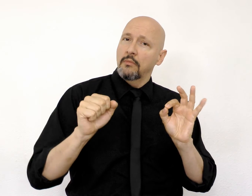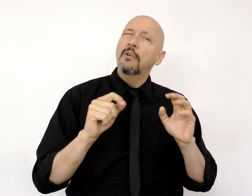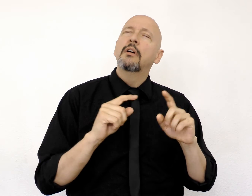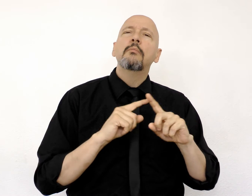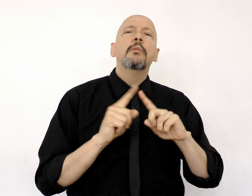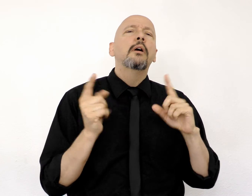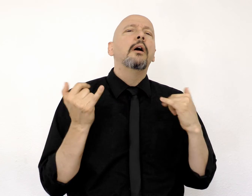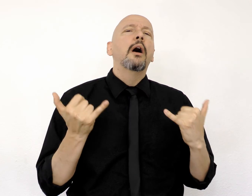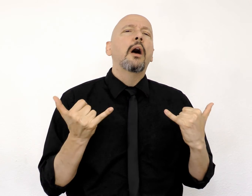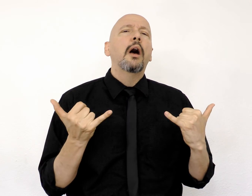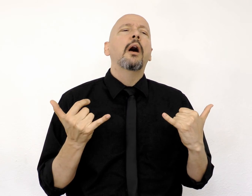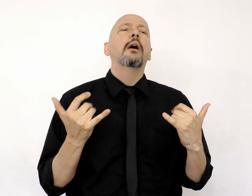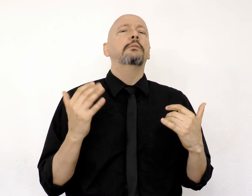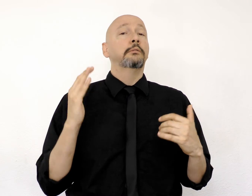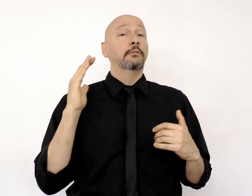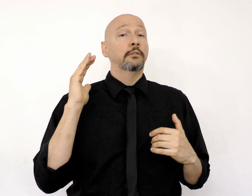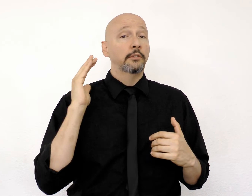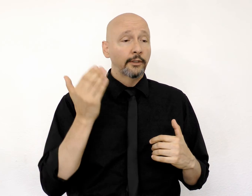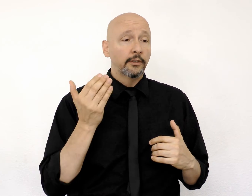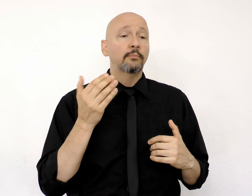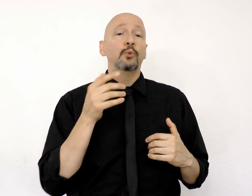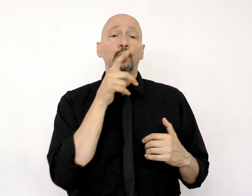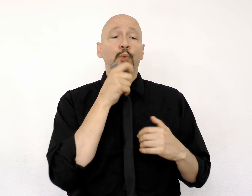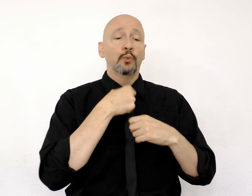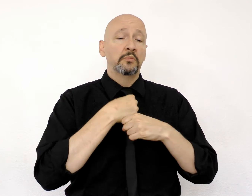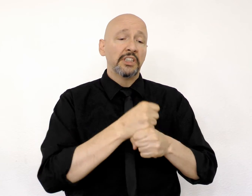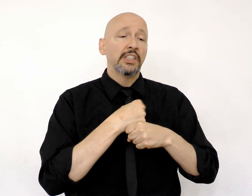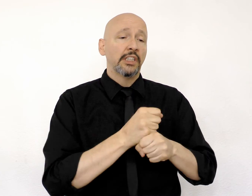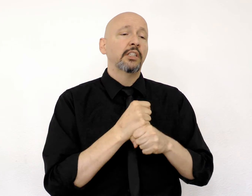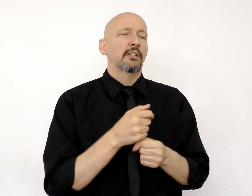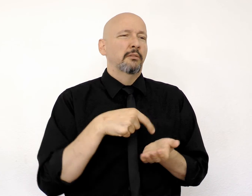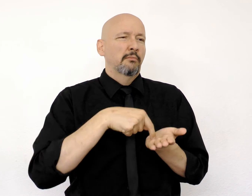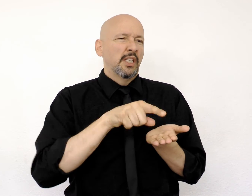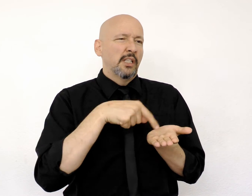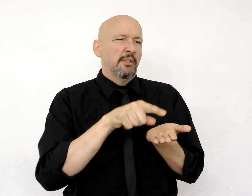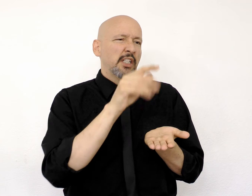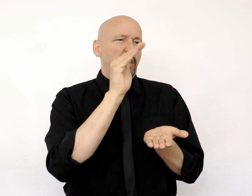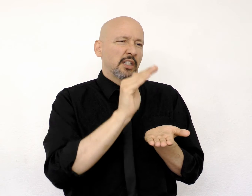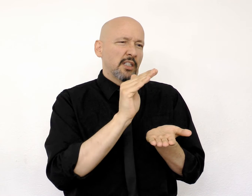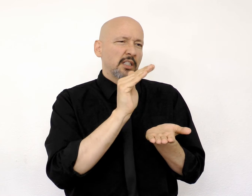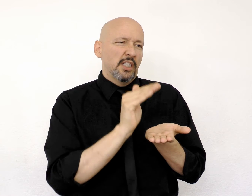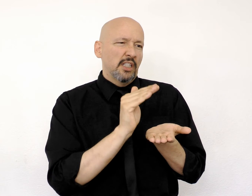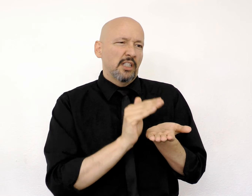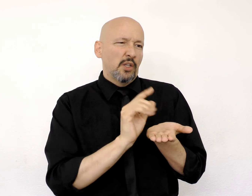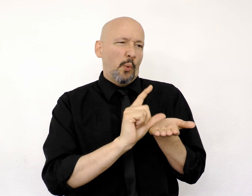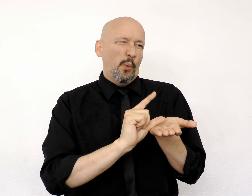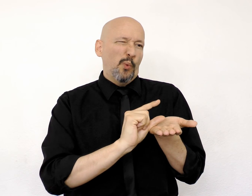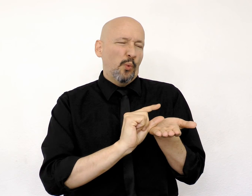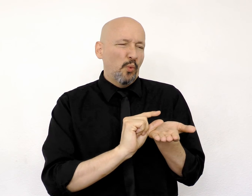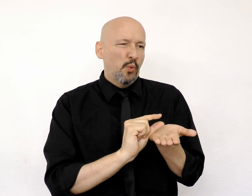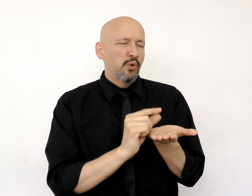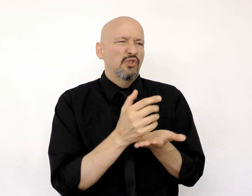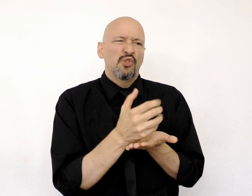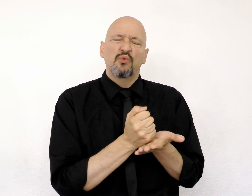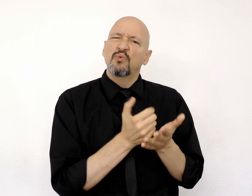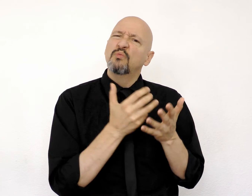And, yes, that is still important. But these days it seems that we are on a race to the bottom. (Getting paid less and less to produce those same things.)